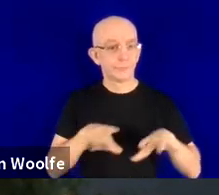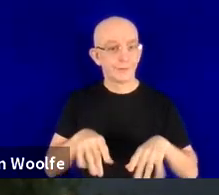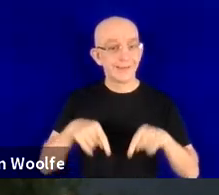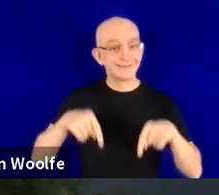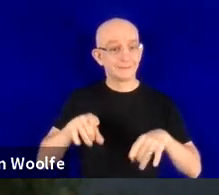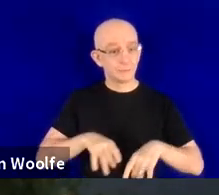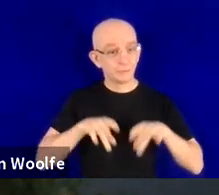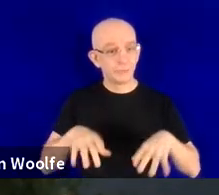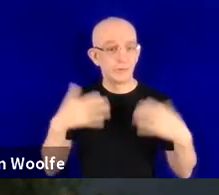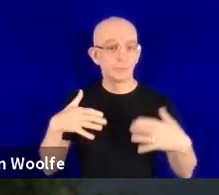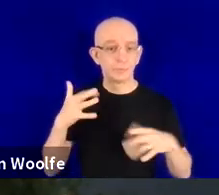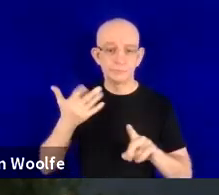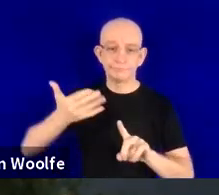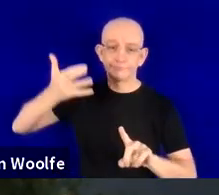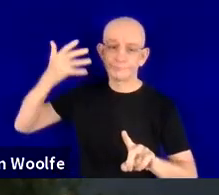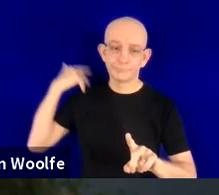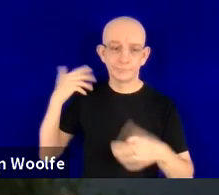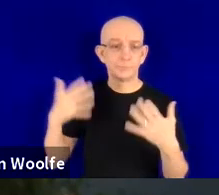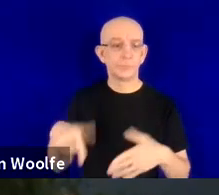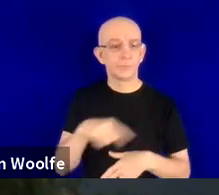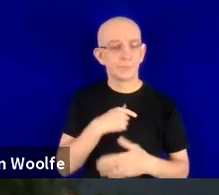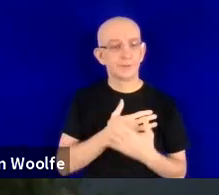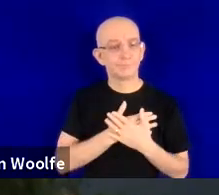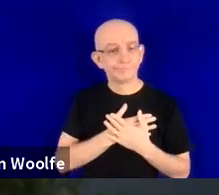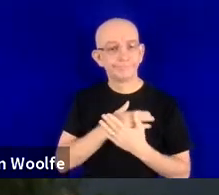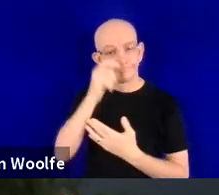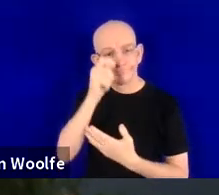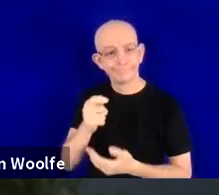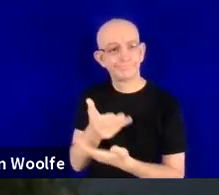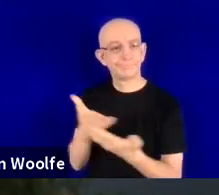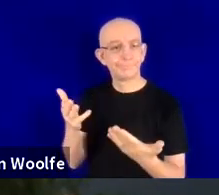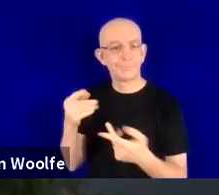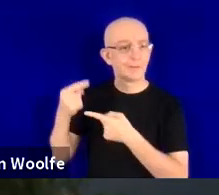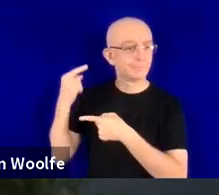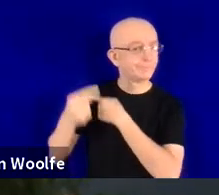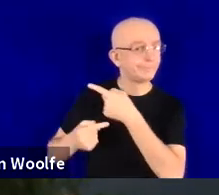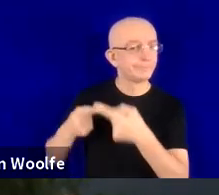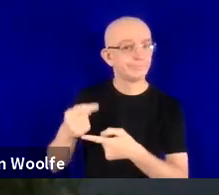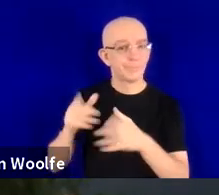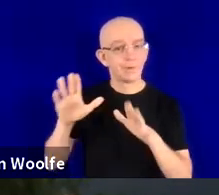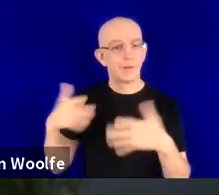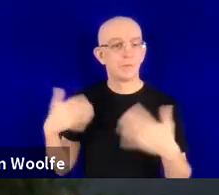My name is Felicity O'Brien, and I work in the Social Protection section in the Australian Department of Foreign Affairs and Trade